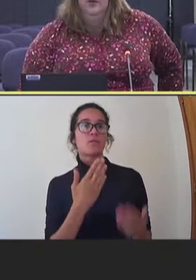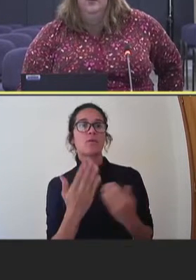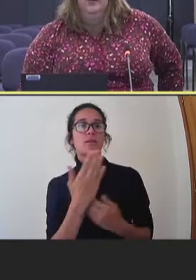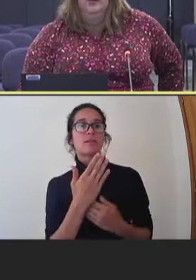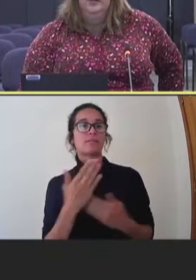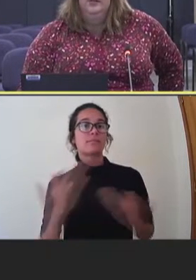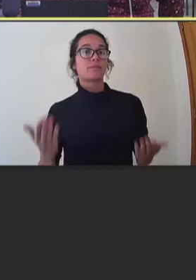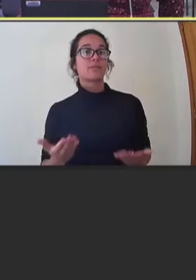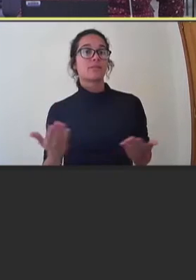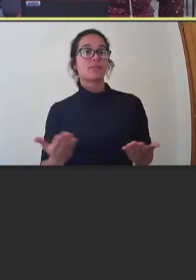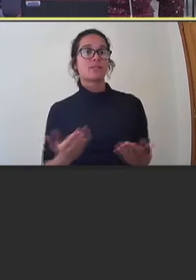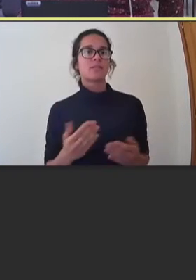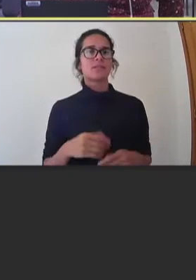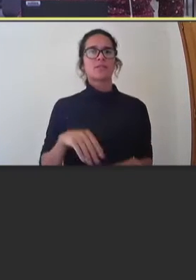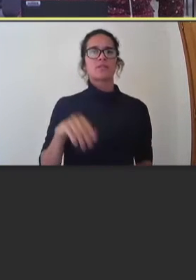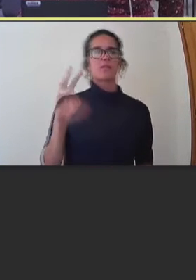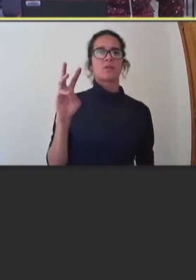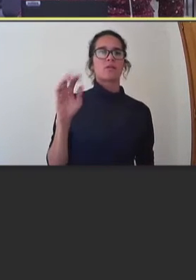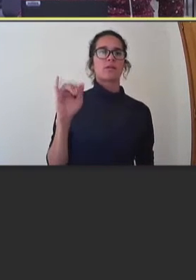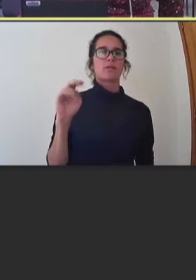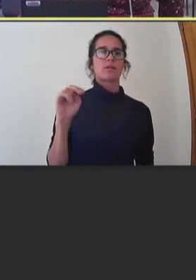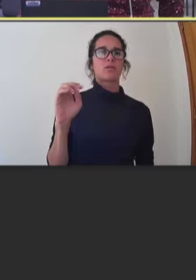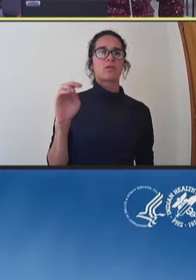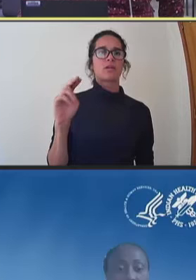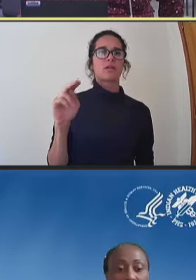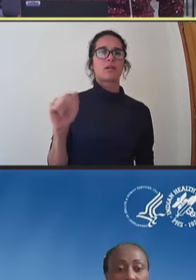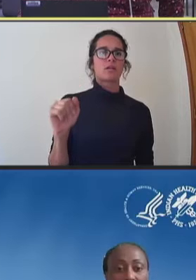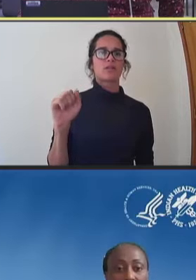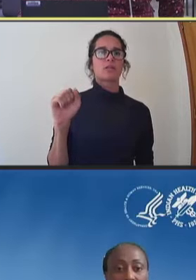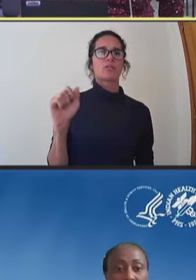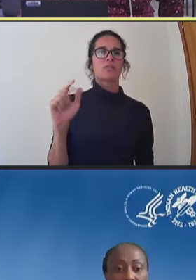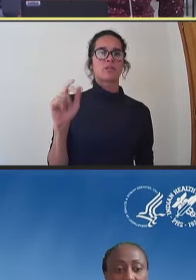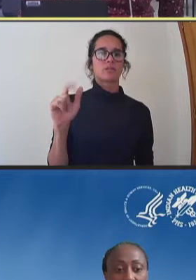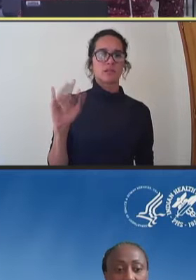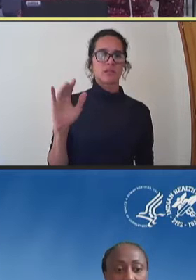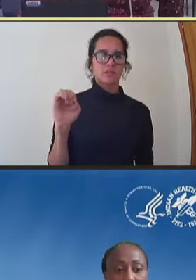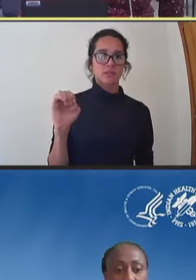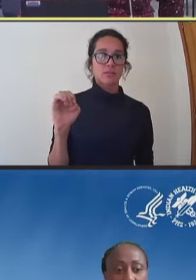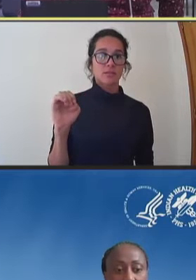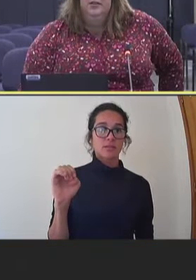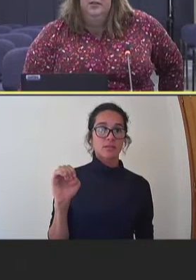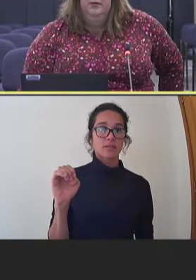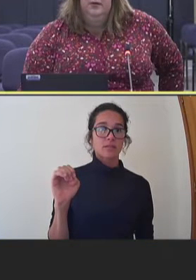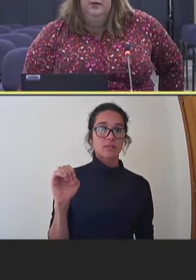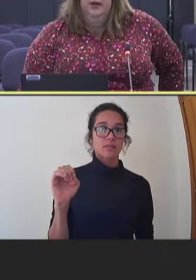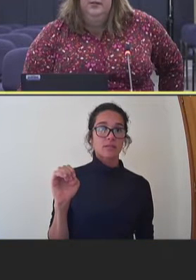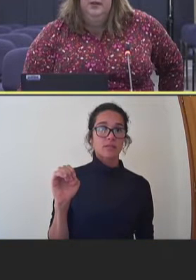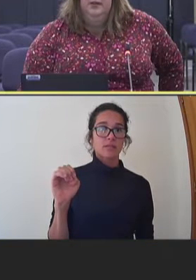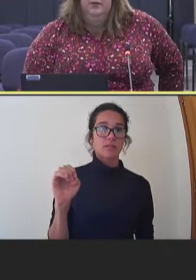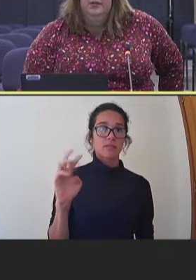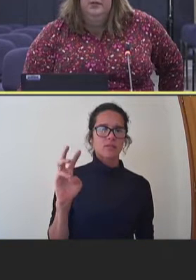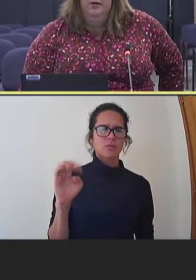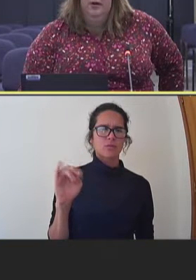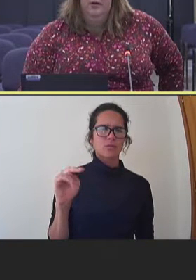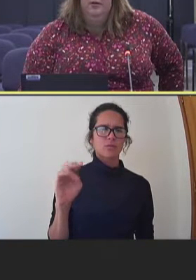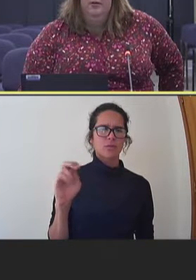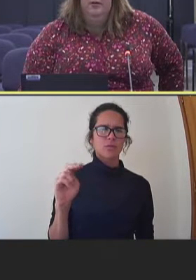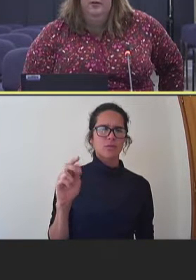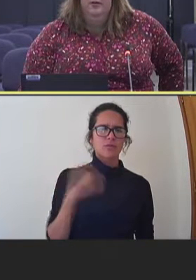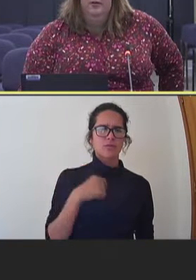Ann Aikin: Winona Stoltzfus? Winona, I saw you on as well.